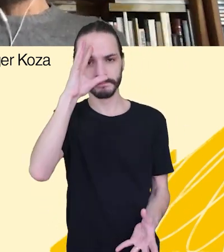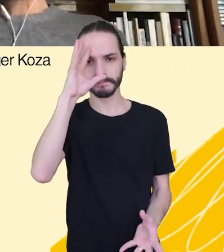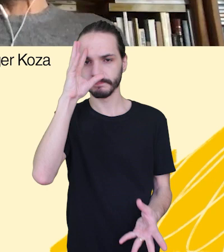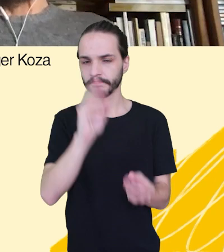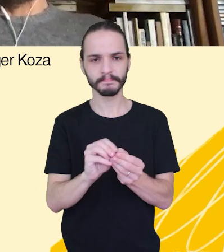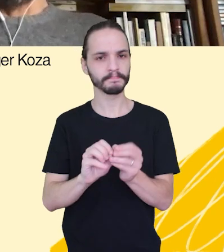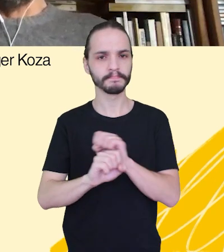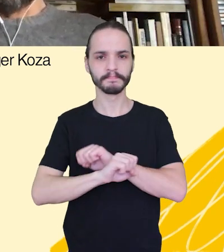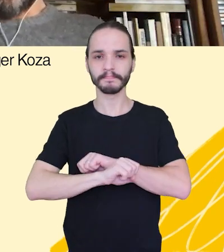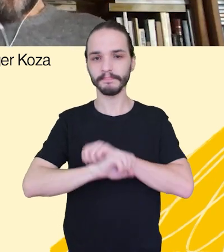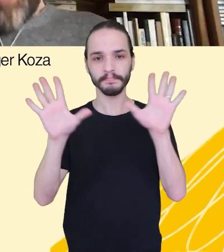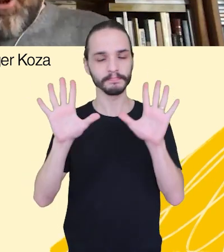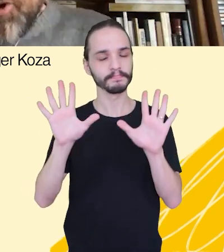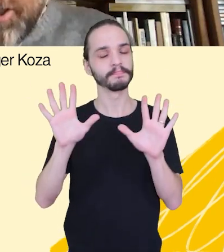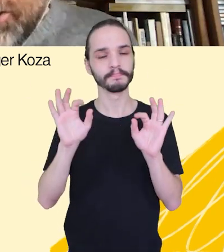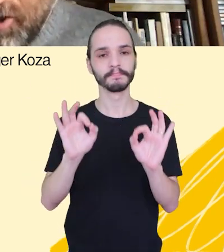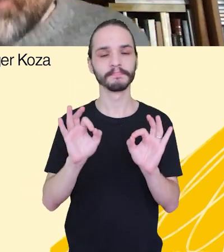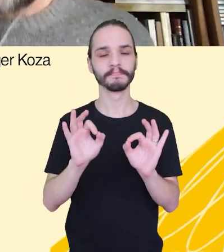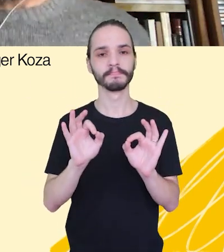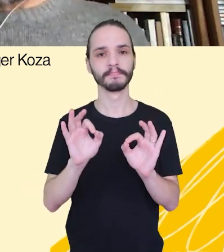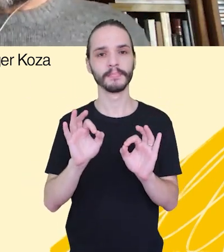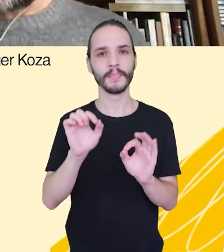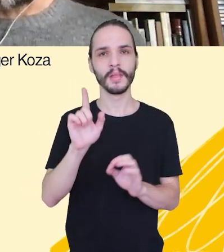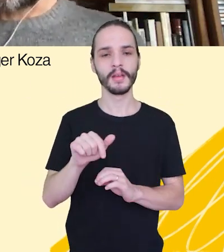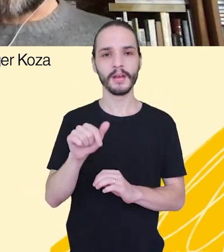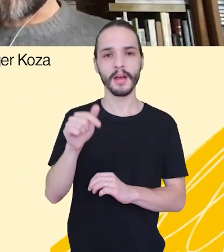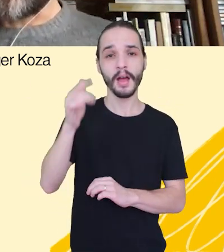the other day, I usually don't put myself in situations